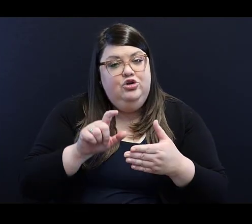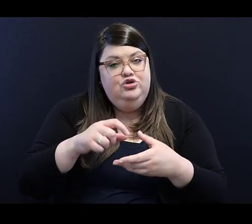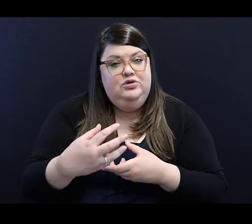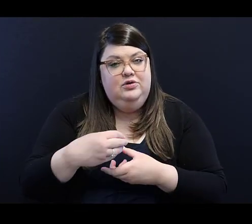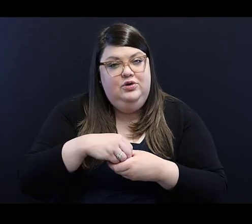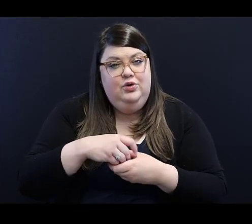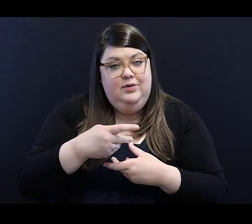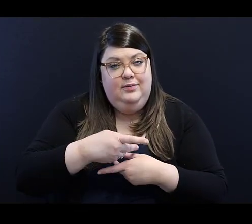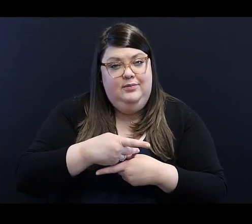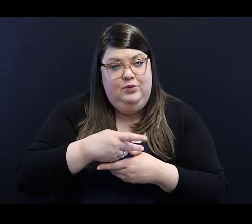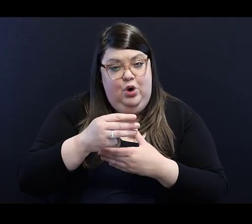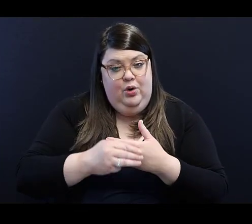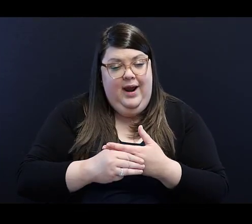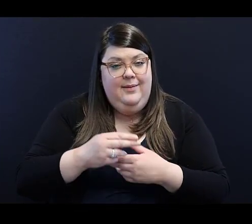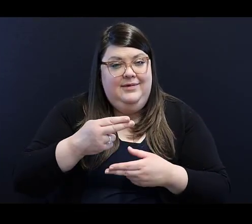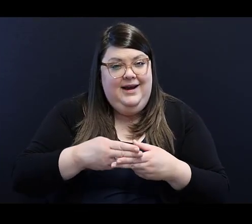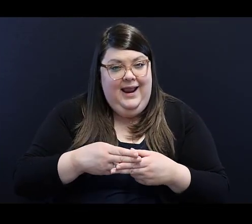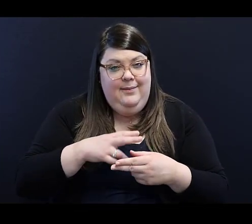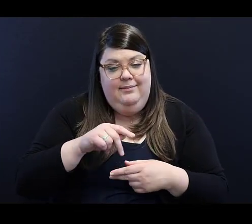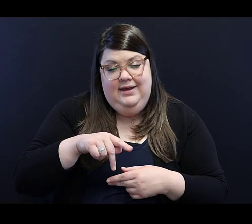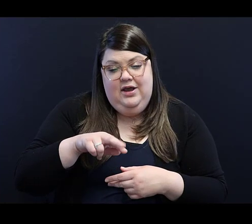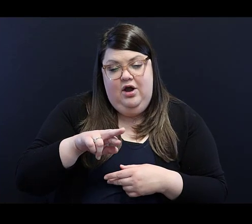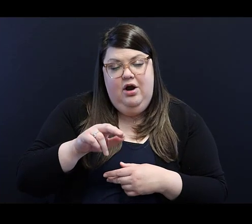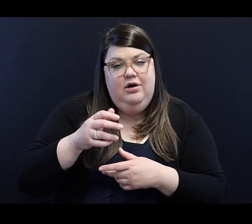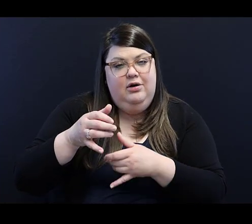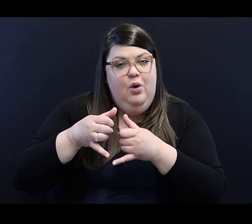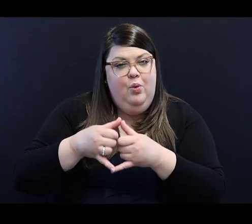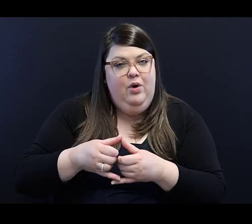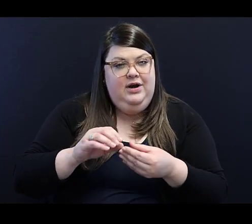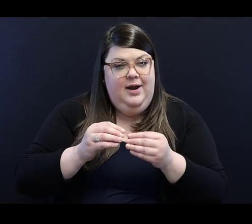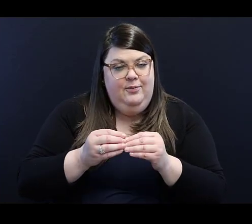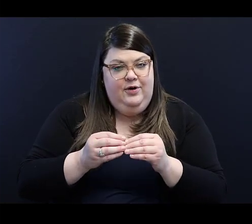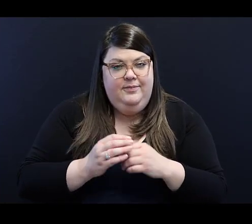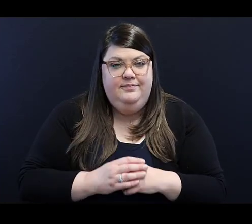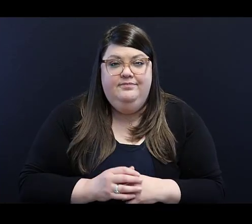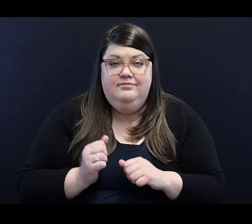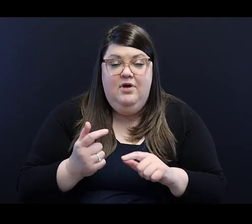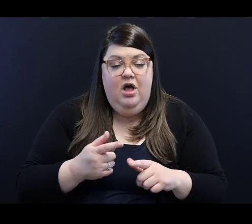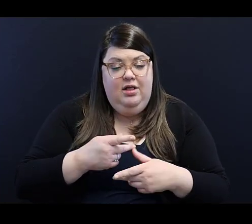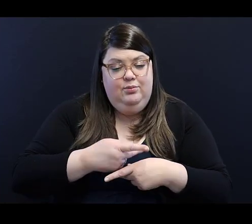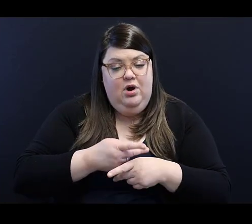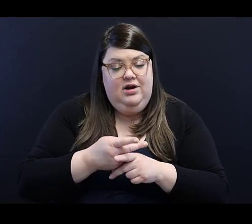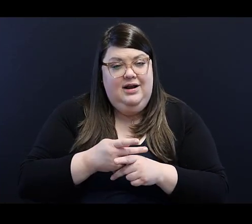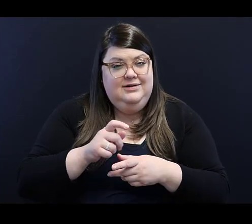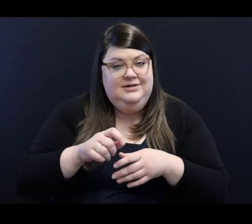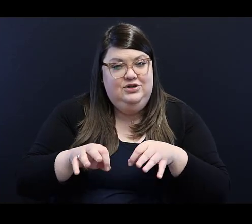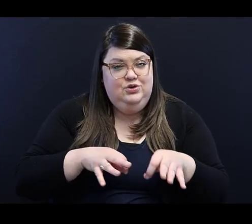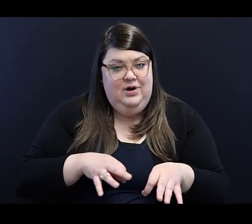include program name and PR / award number. All products described in the article must